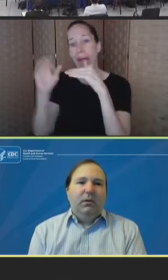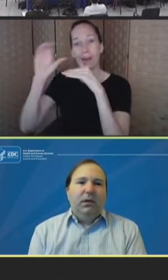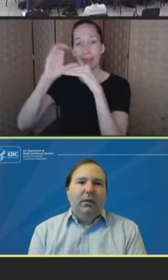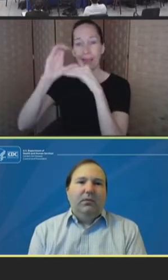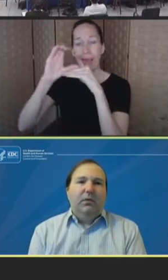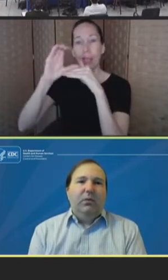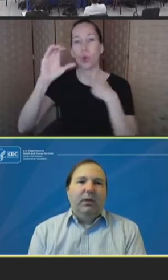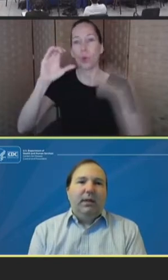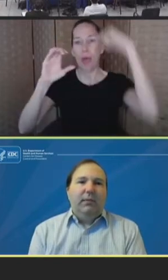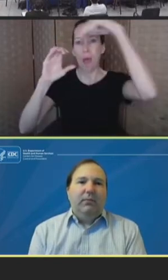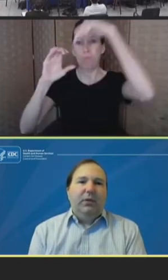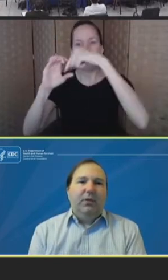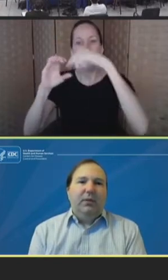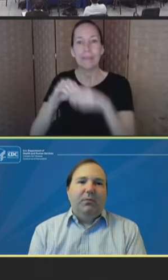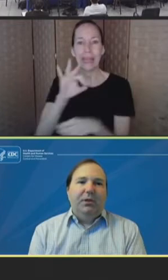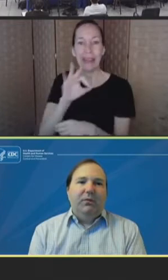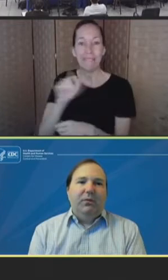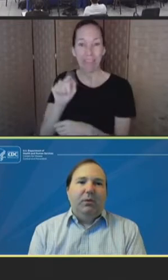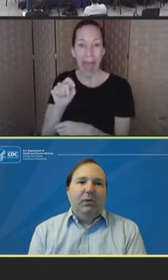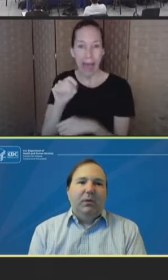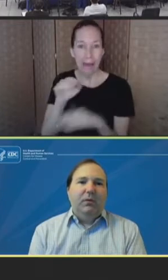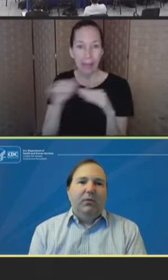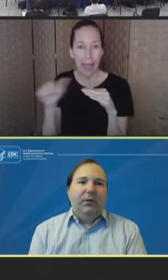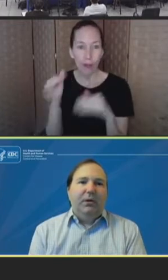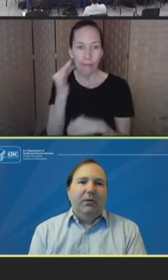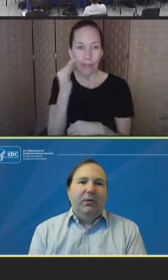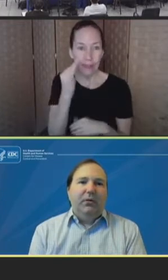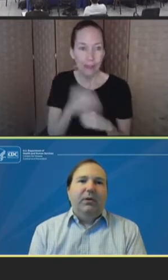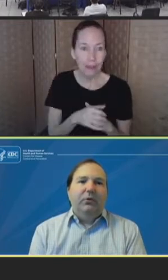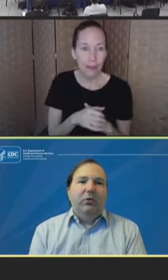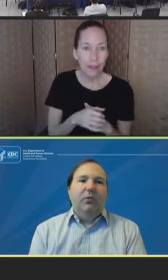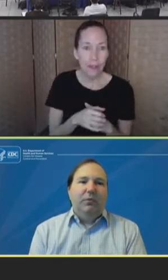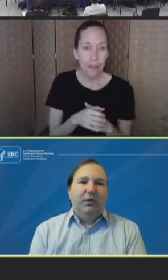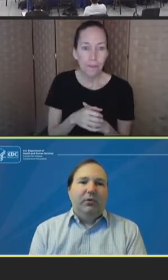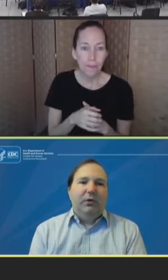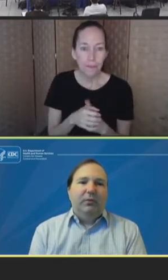as of this point in time, 45 percent of reports to VAERS have confirmed intradermal administration.